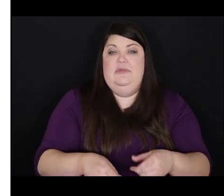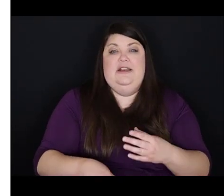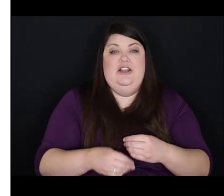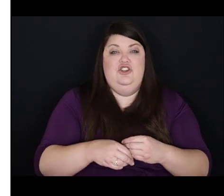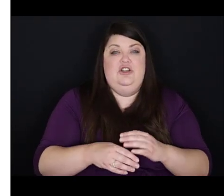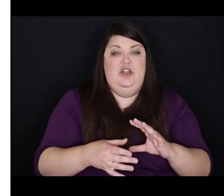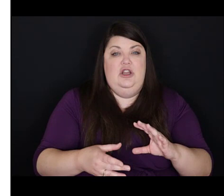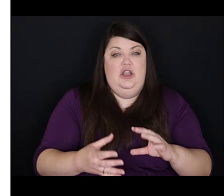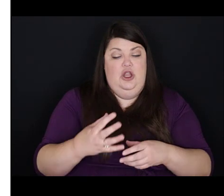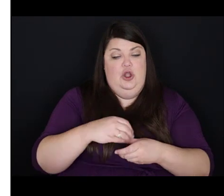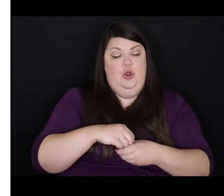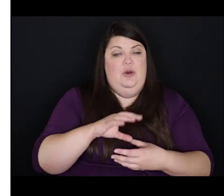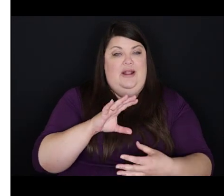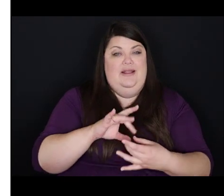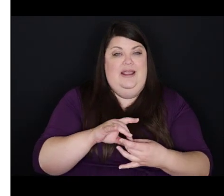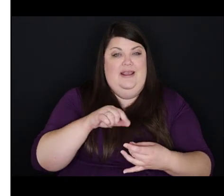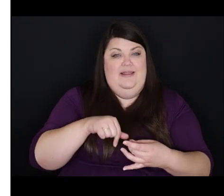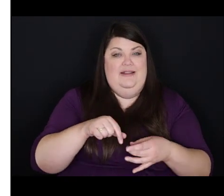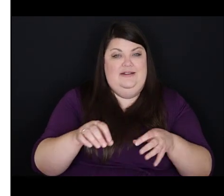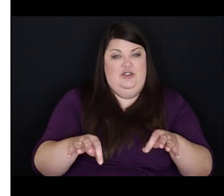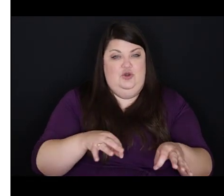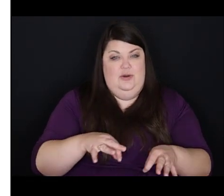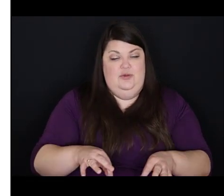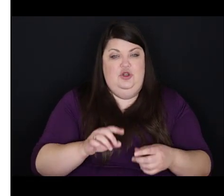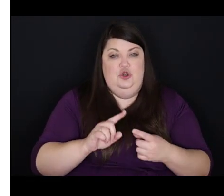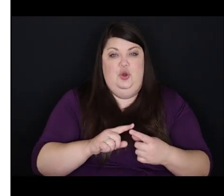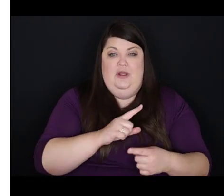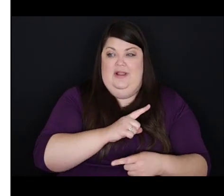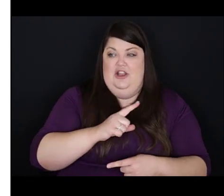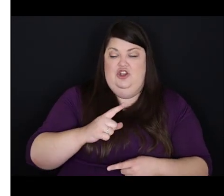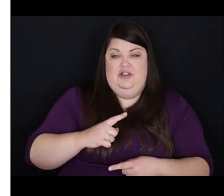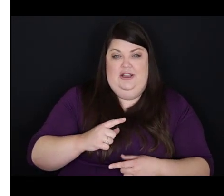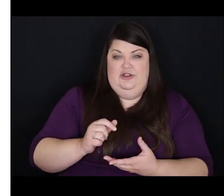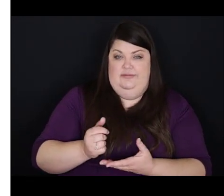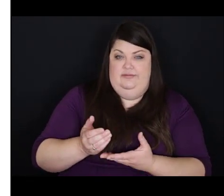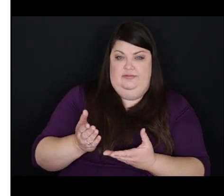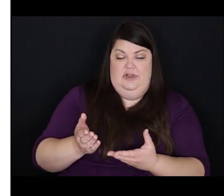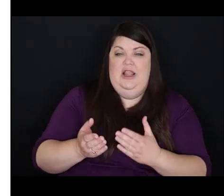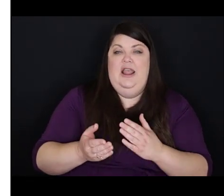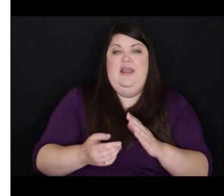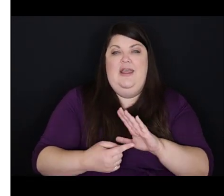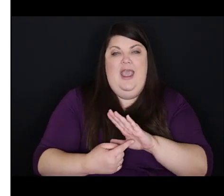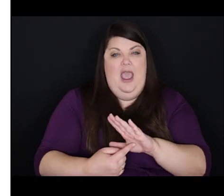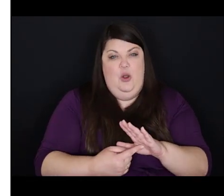link in this Description to the legislation that outlines the enactment of this law.